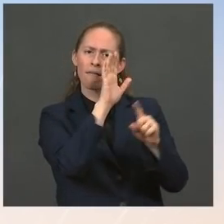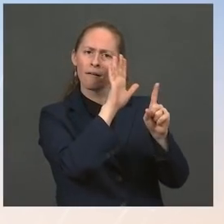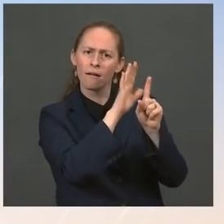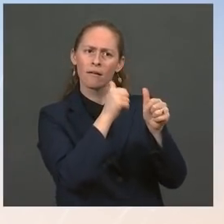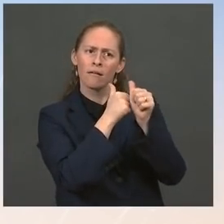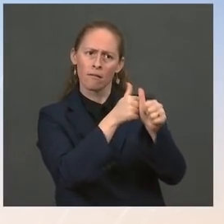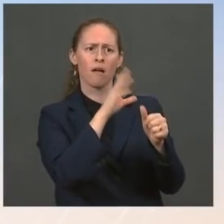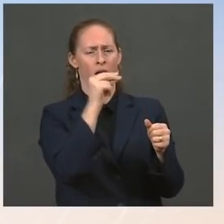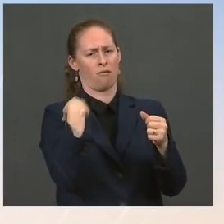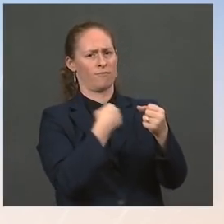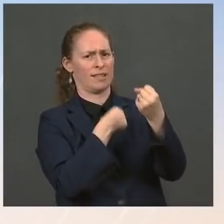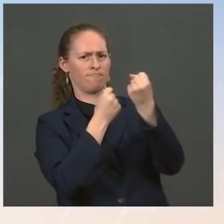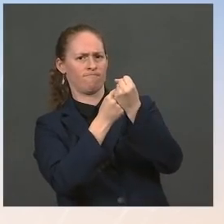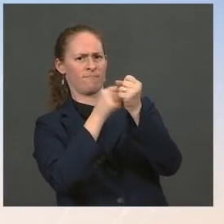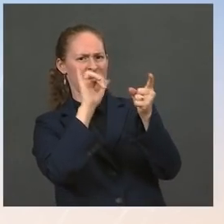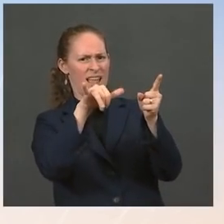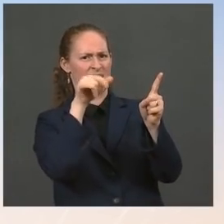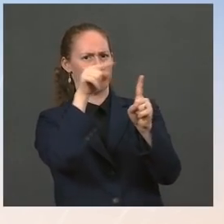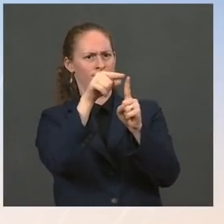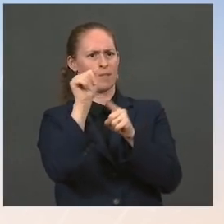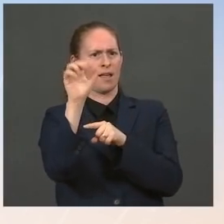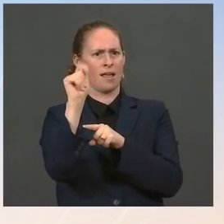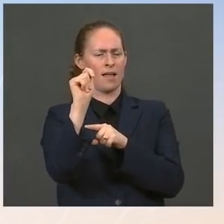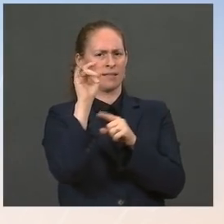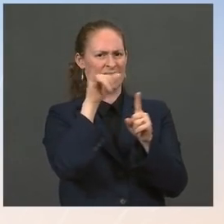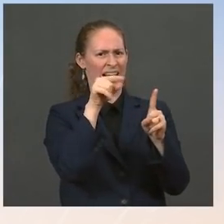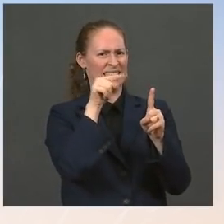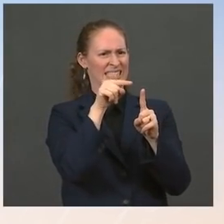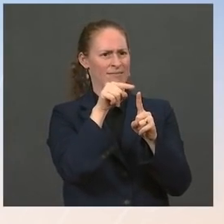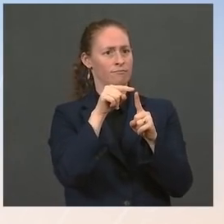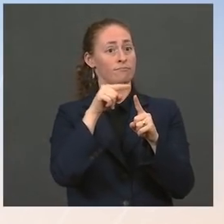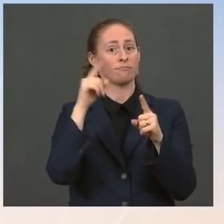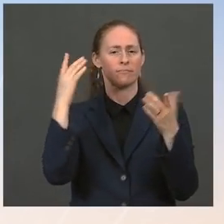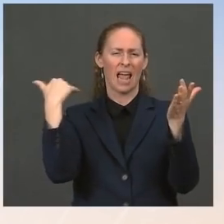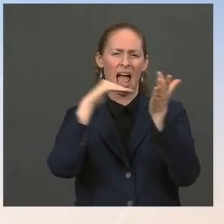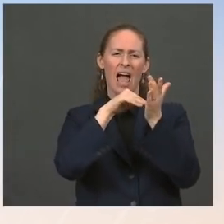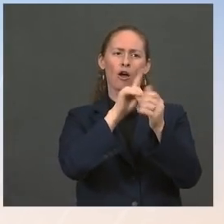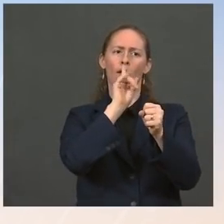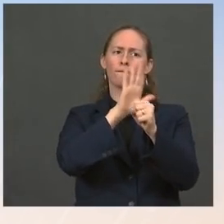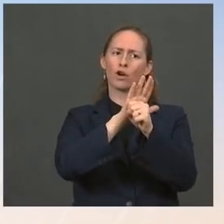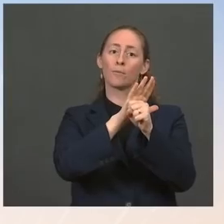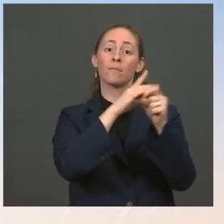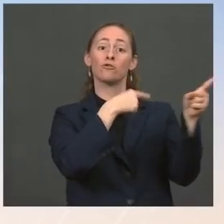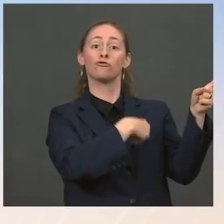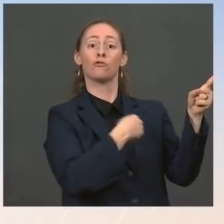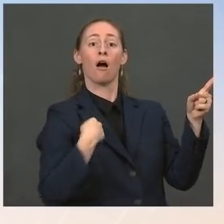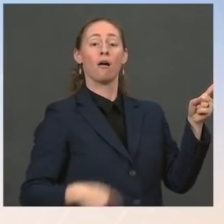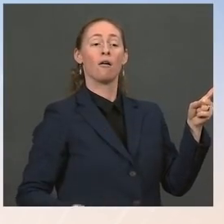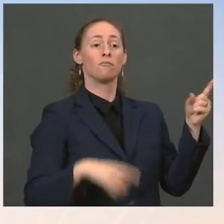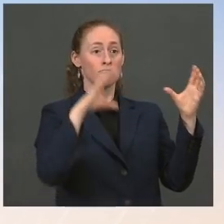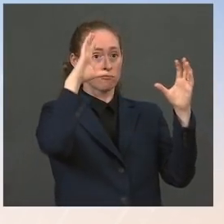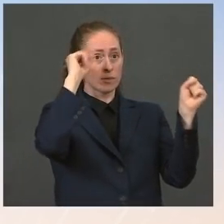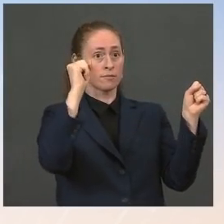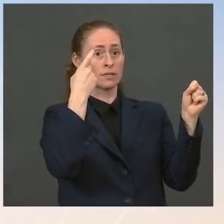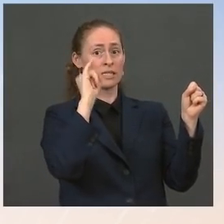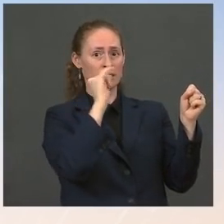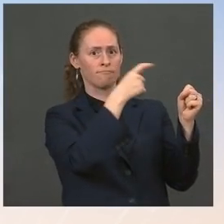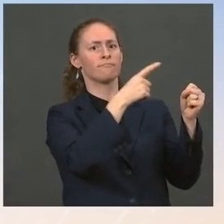our commitment under the act -- that is what the President reiterated to President Xi last time he talked, and it is something that is raised nearly every time